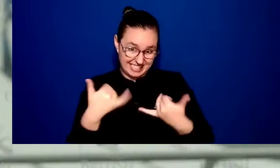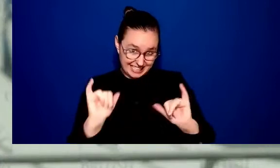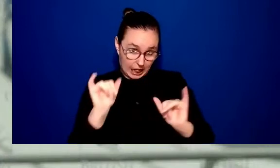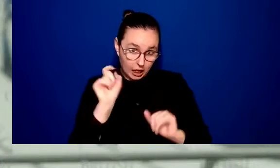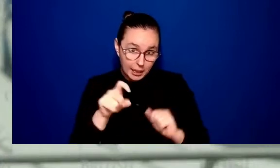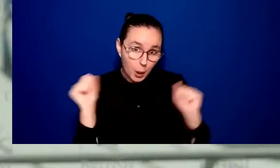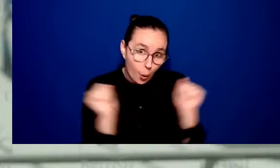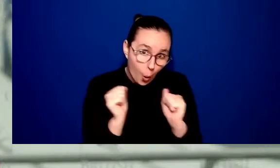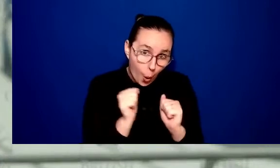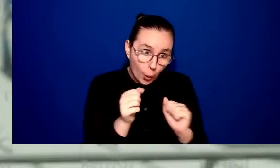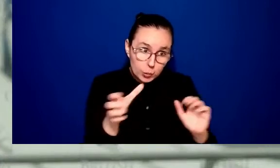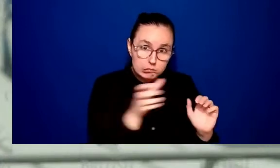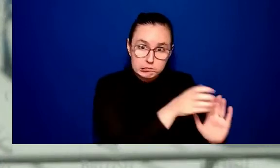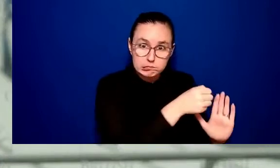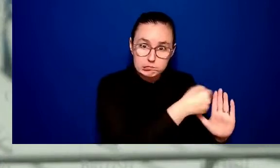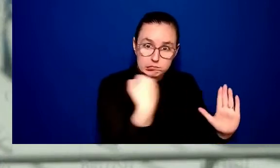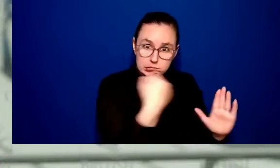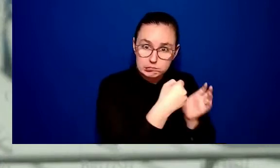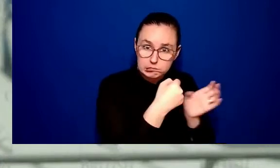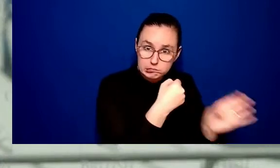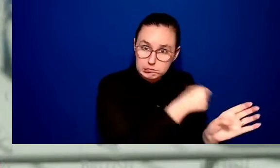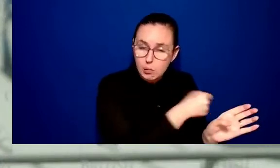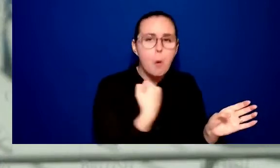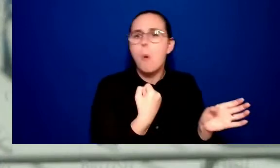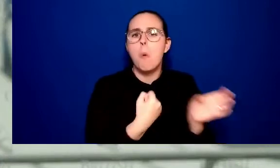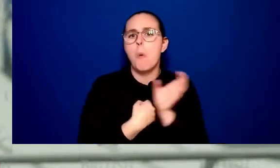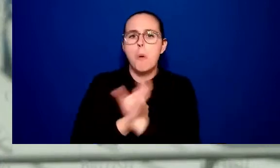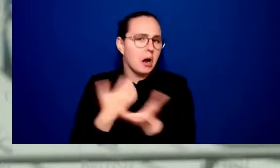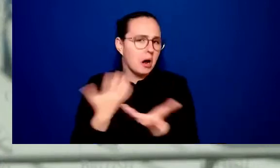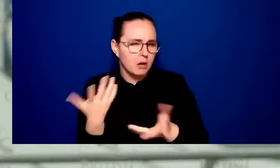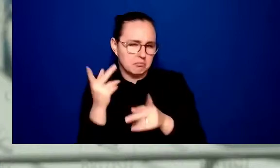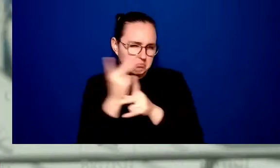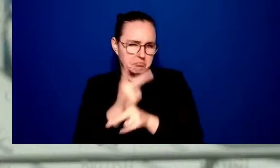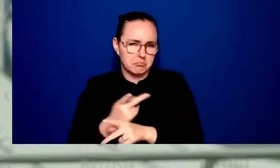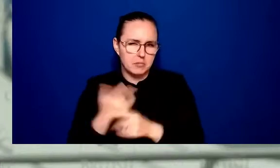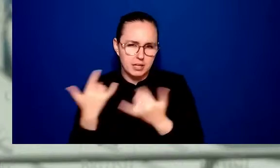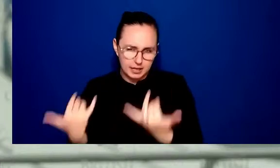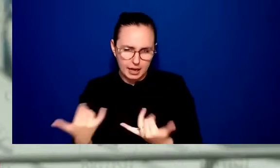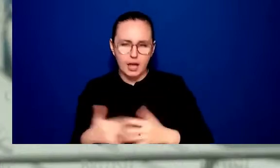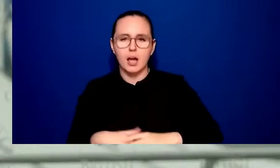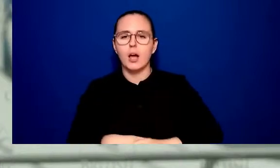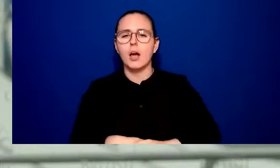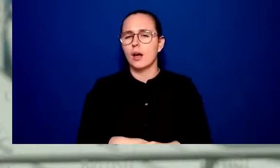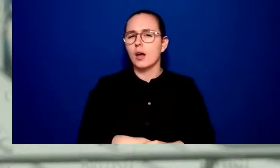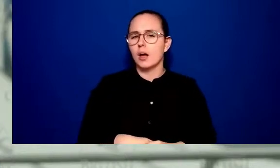some early indications it might be, But right now we're hearing that there's good. It will need